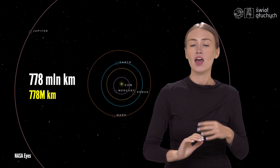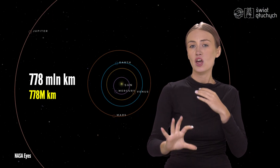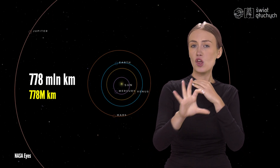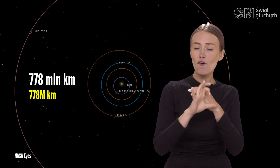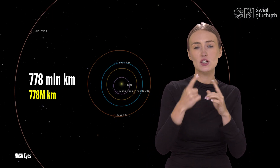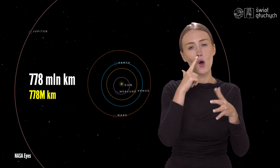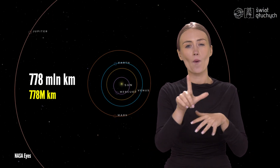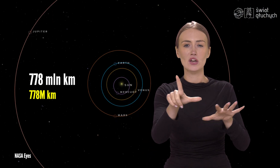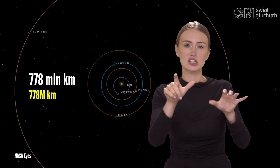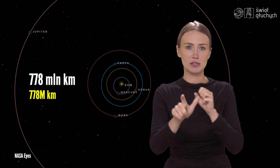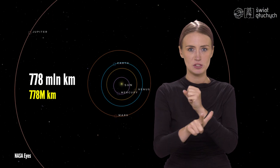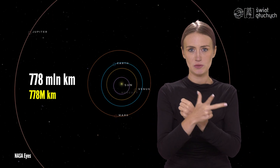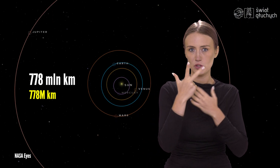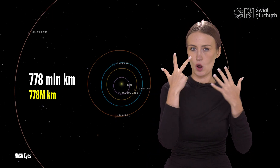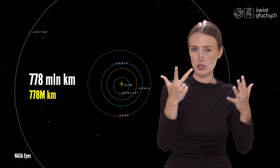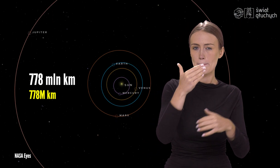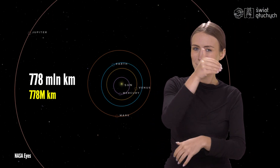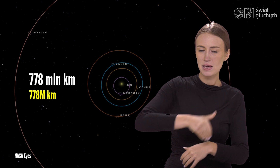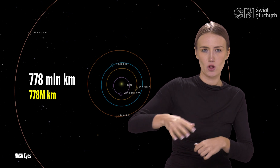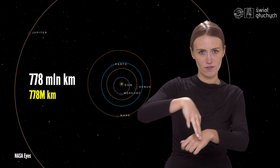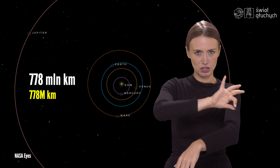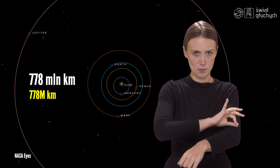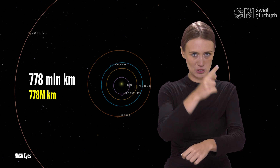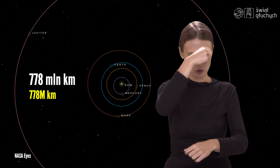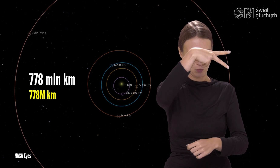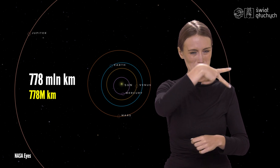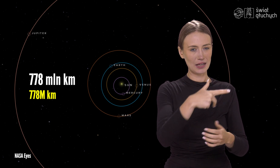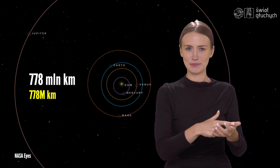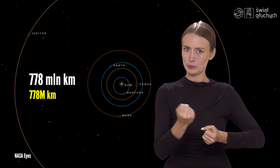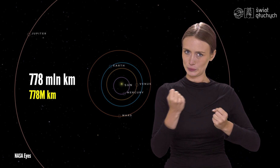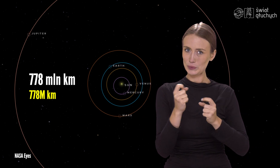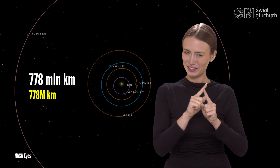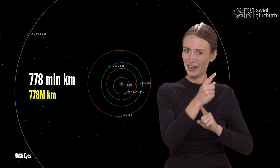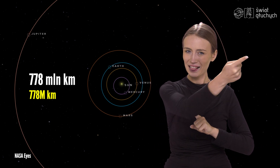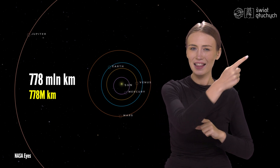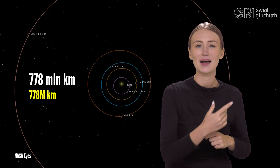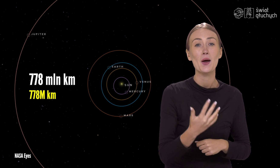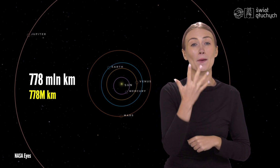• Jupiter is, on average, 778 million kilometers from the Sun. That’s a great distance —